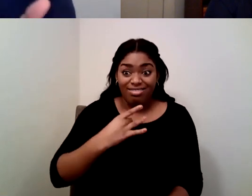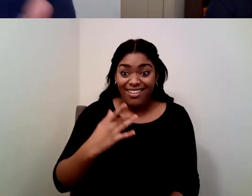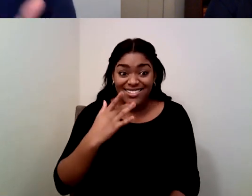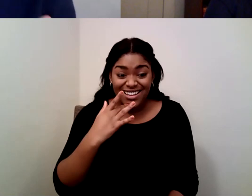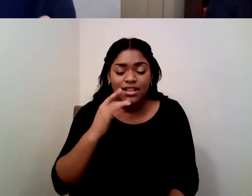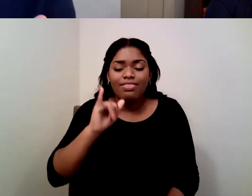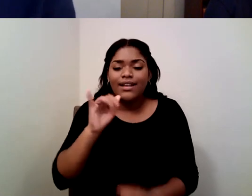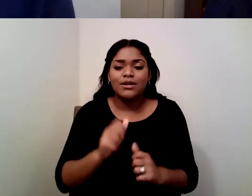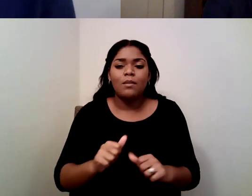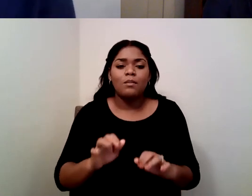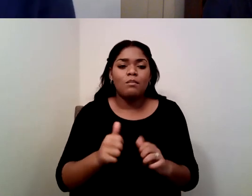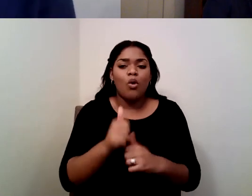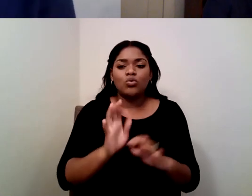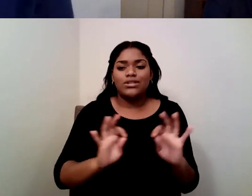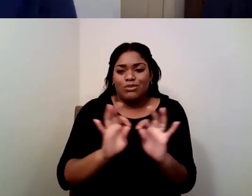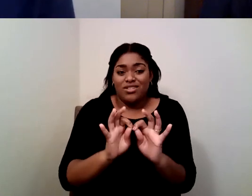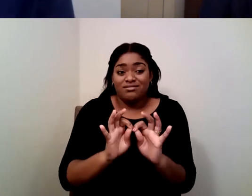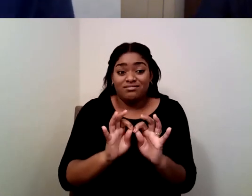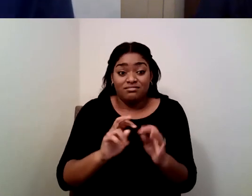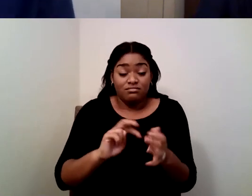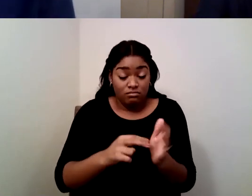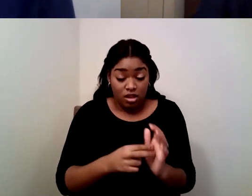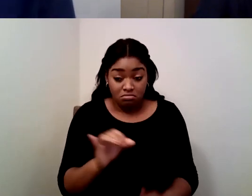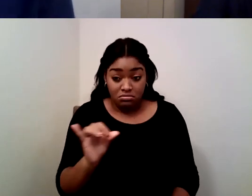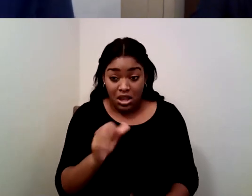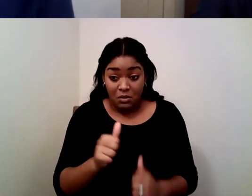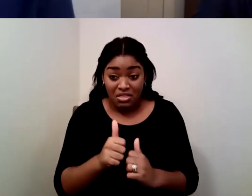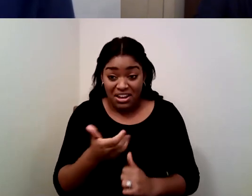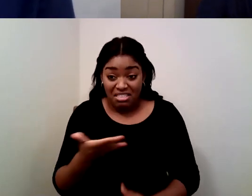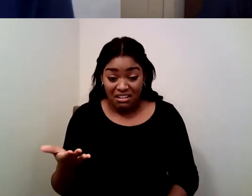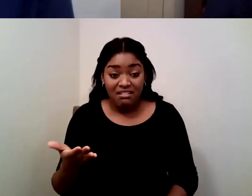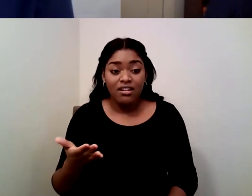that's the most important thing. So just like anything else, you can't buy